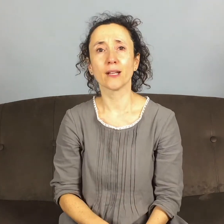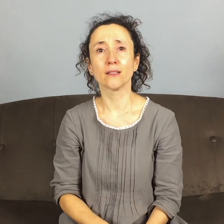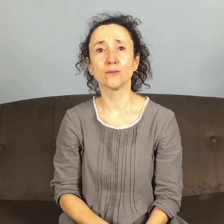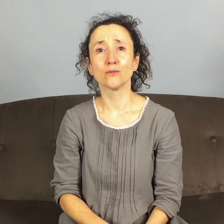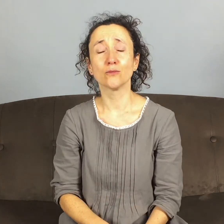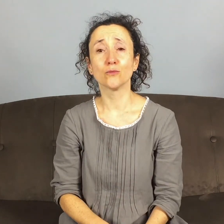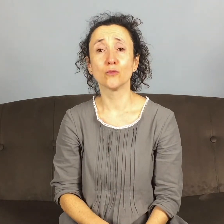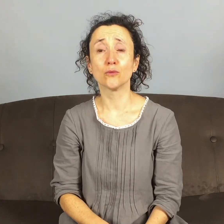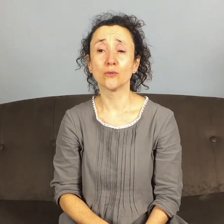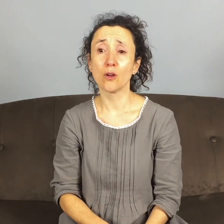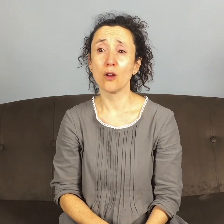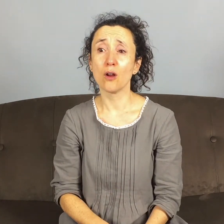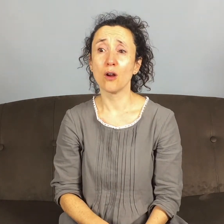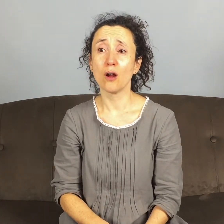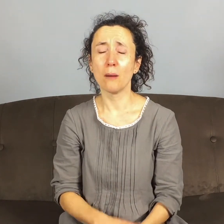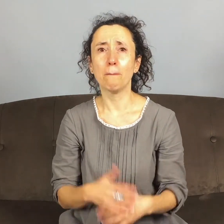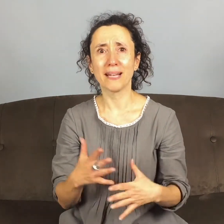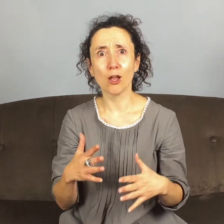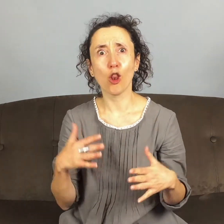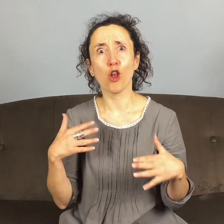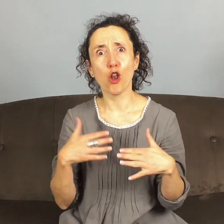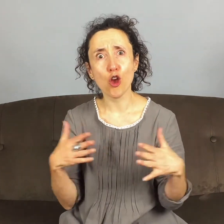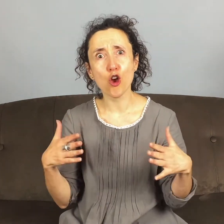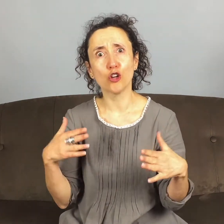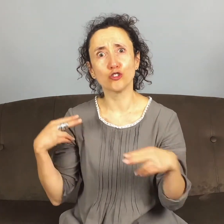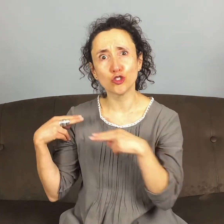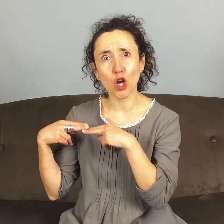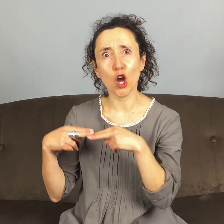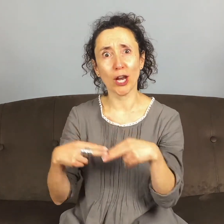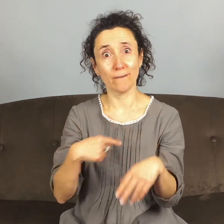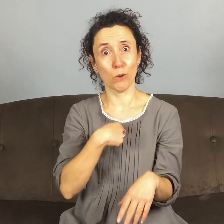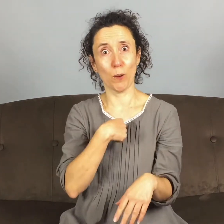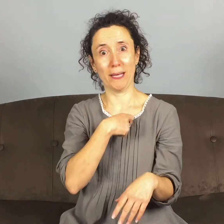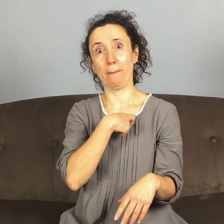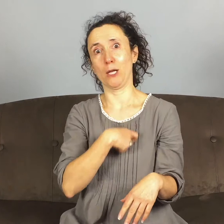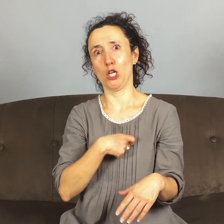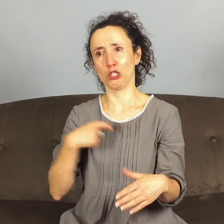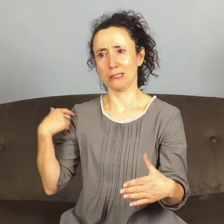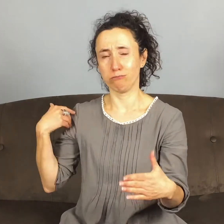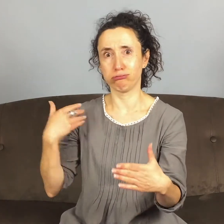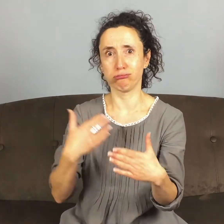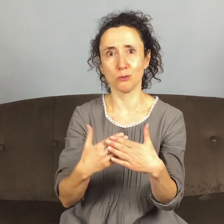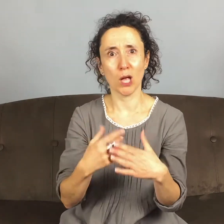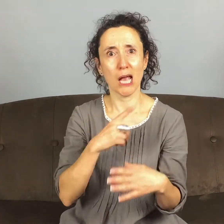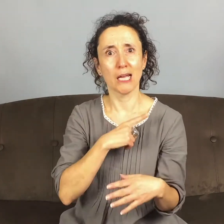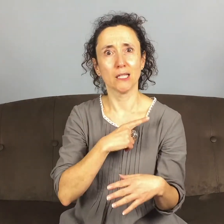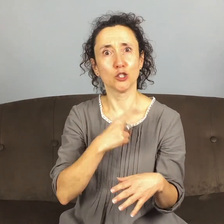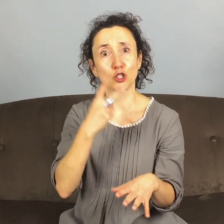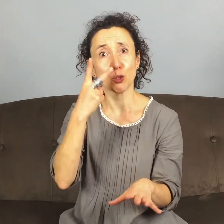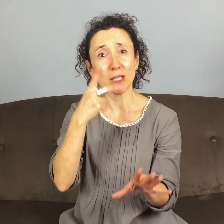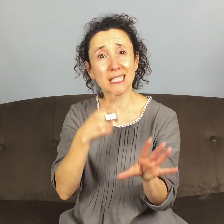Personally, it has been a long journey to get here today.